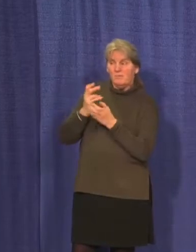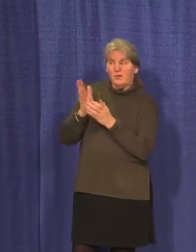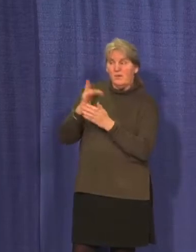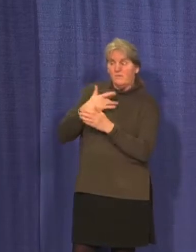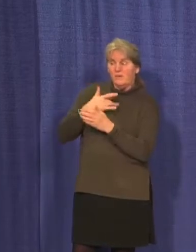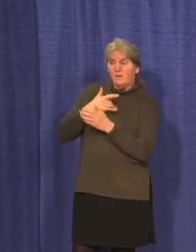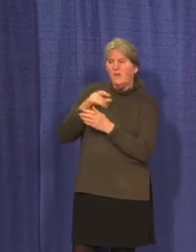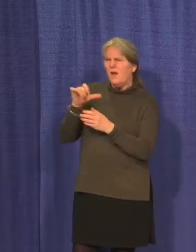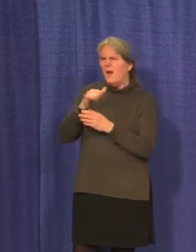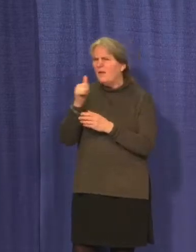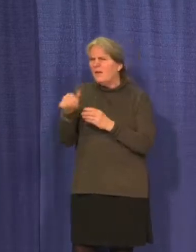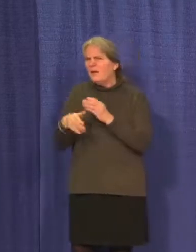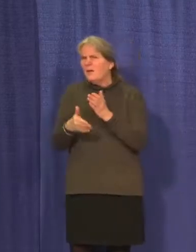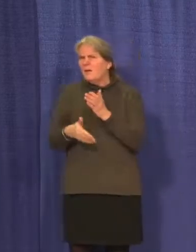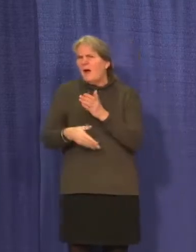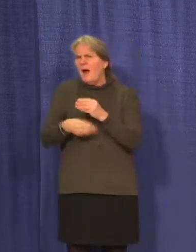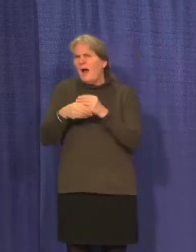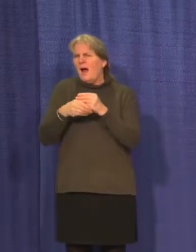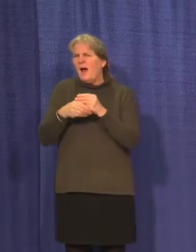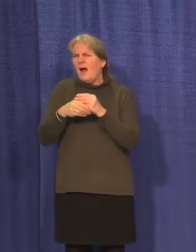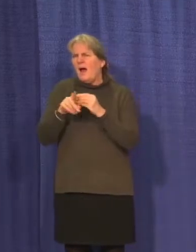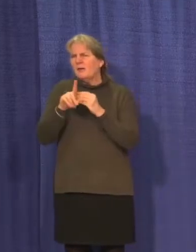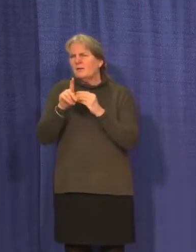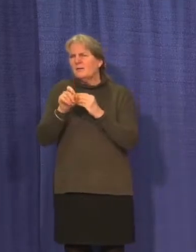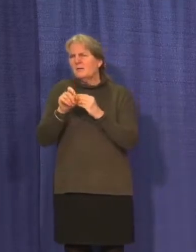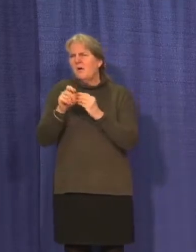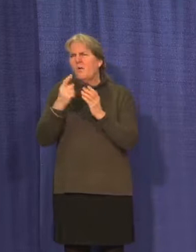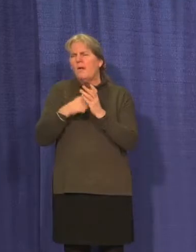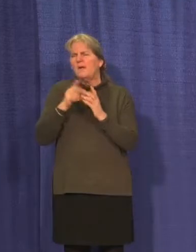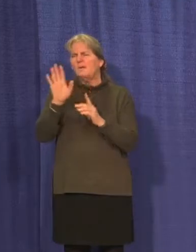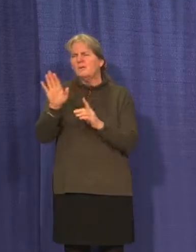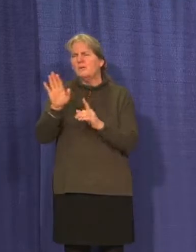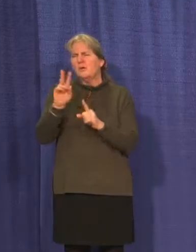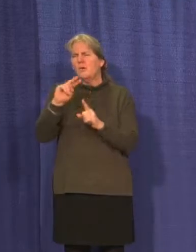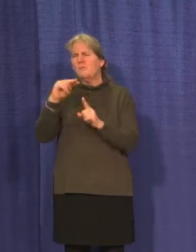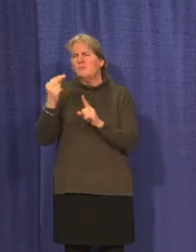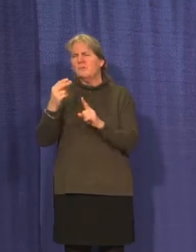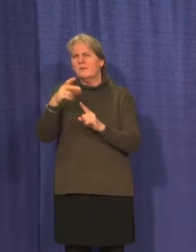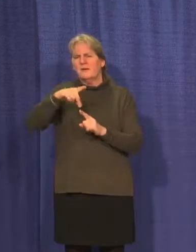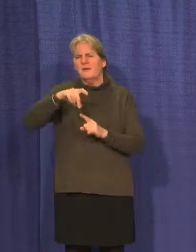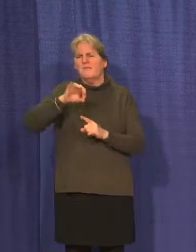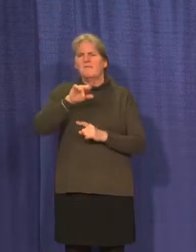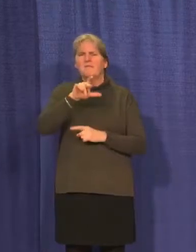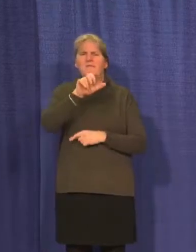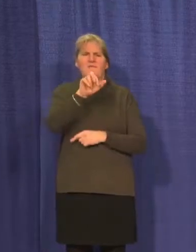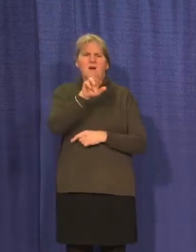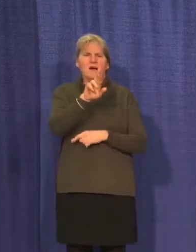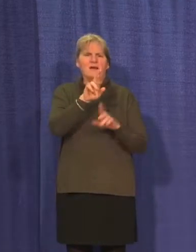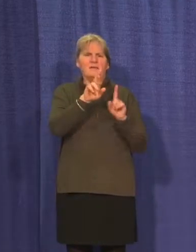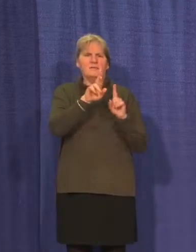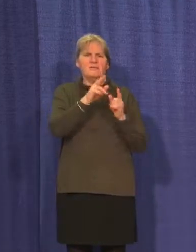can tack onto that, what in your mind is the risk that the Pfizer shortages going to create a